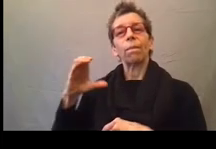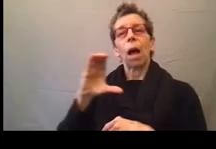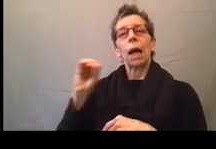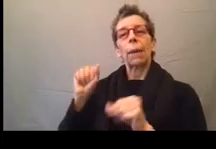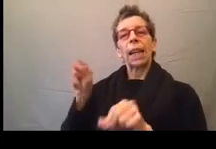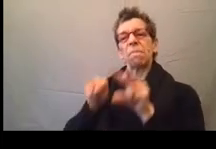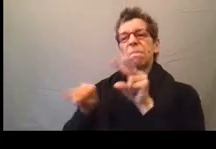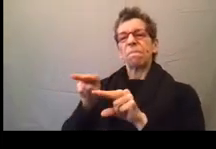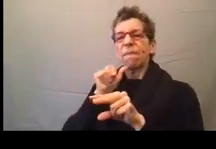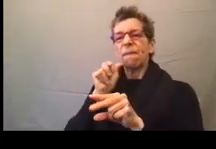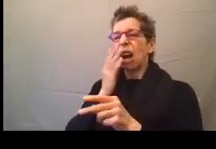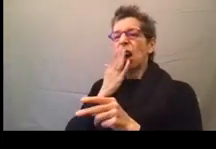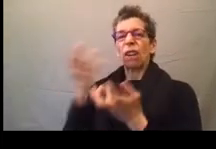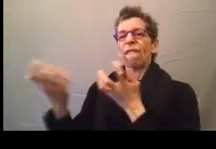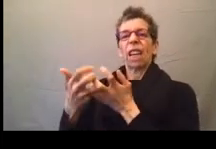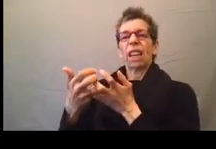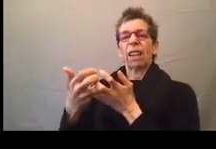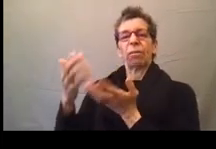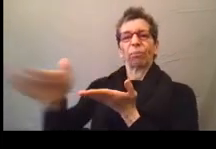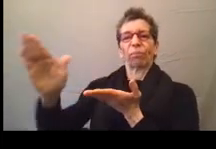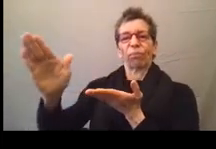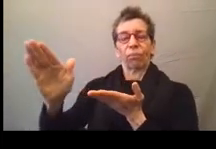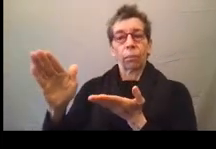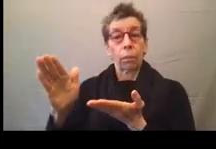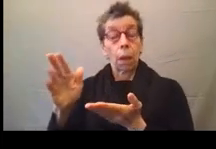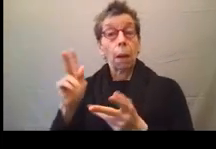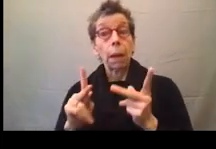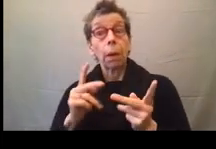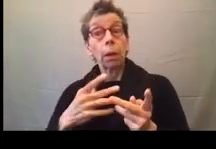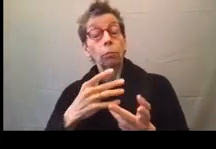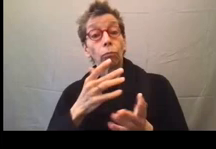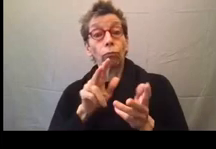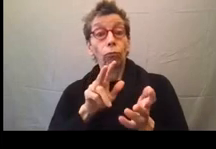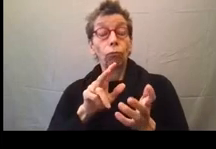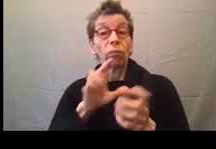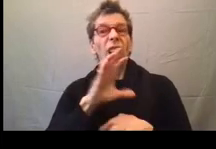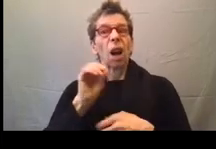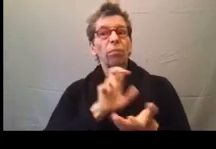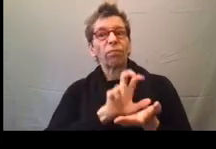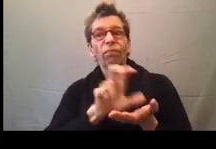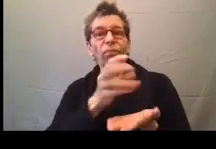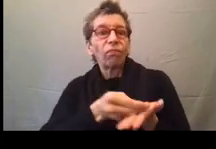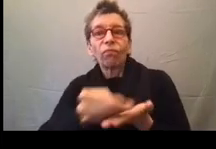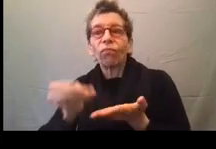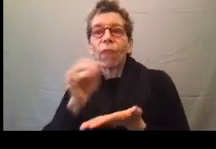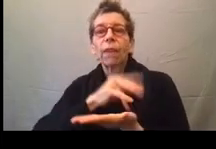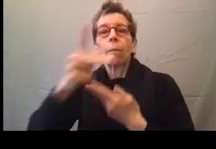in the tools because they hope and think that they, again, will identify successful characteristics